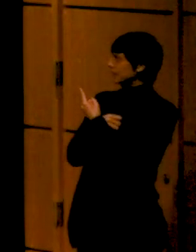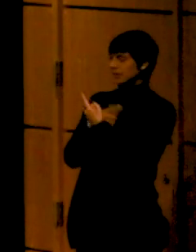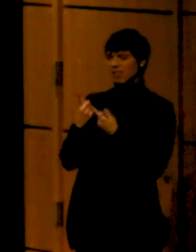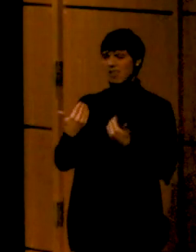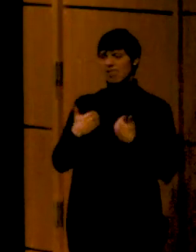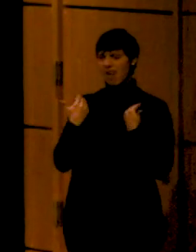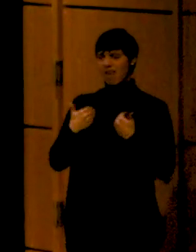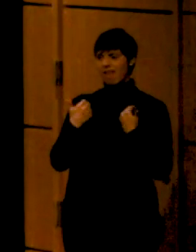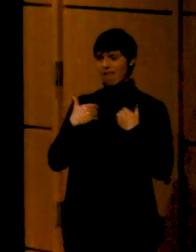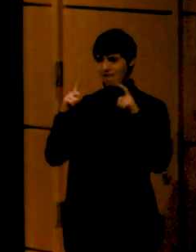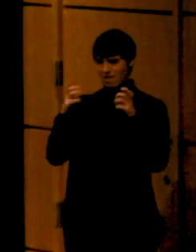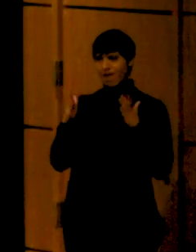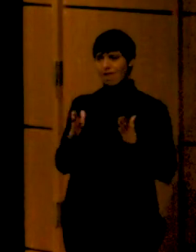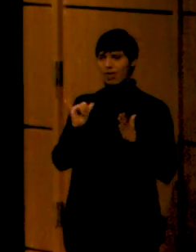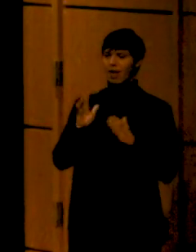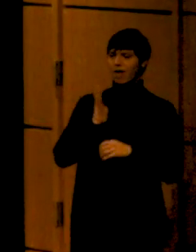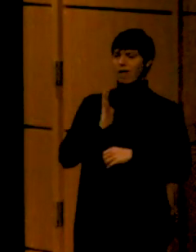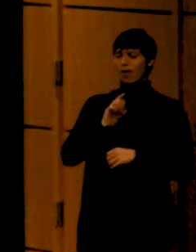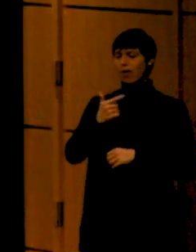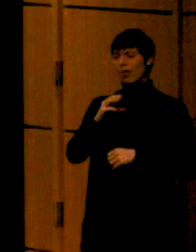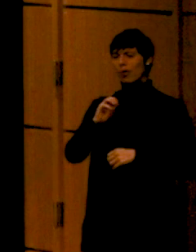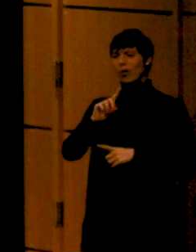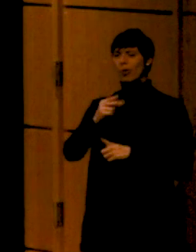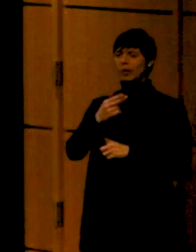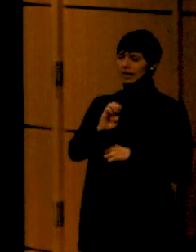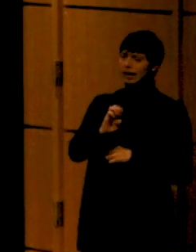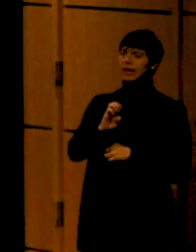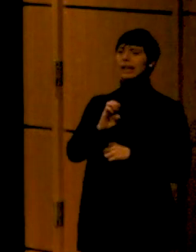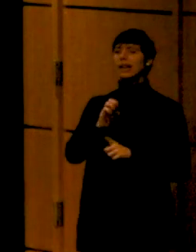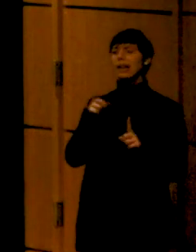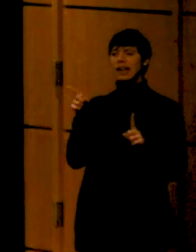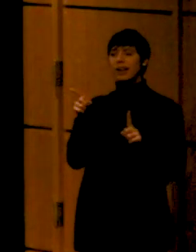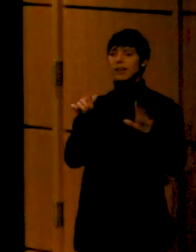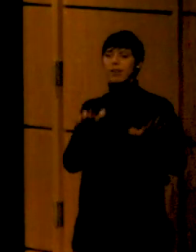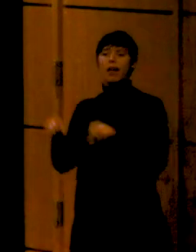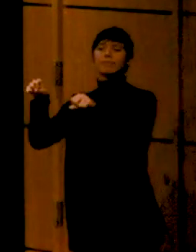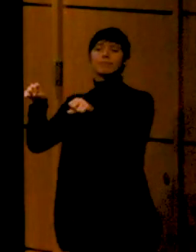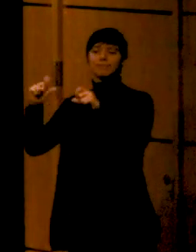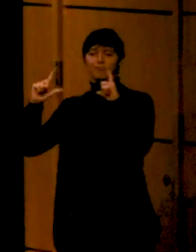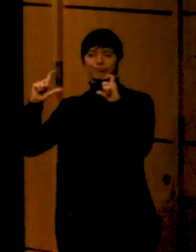Galanin and Goldie and continues to return to the mountain and be inspired by the things